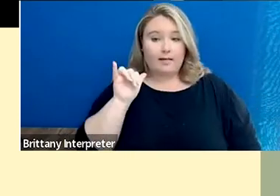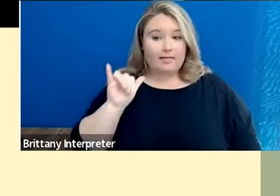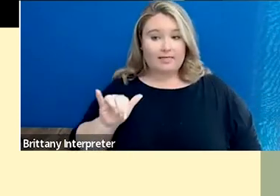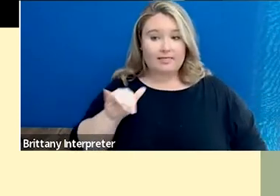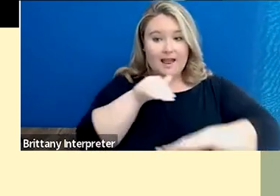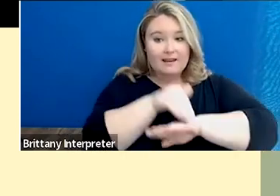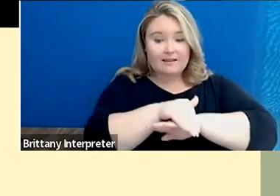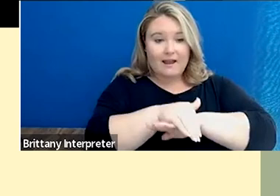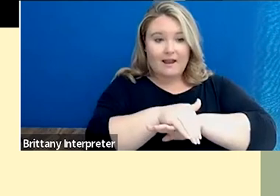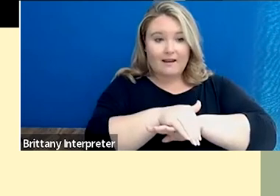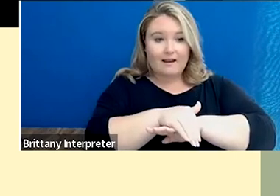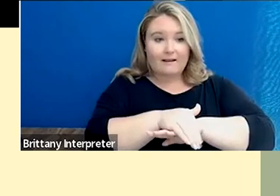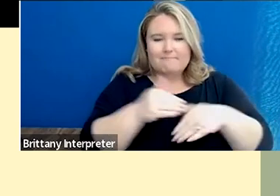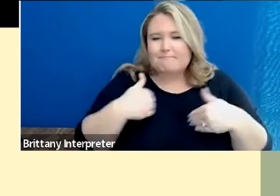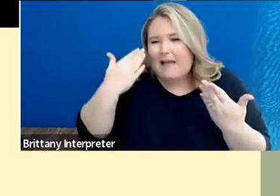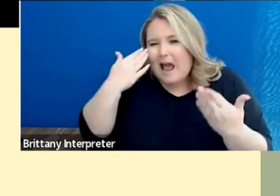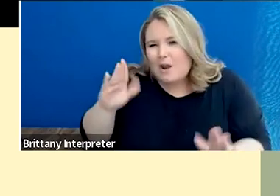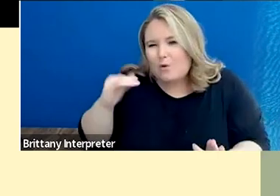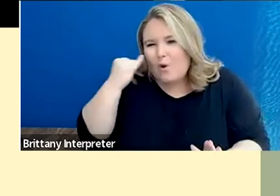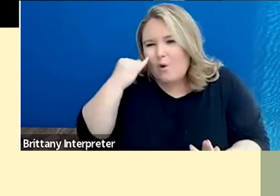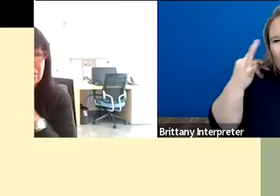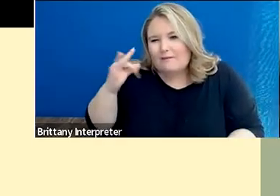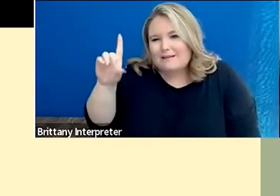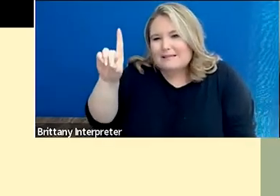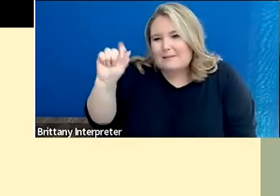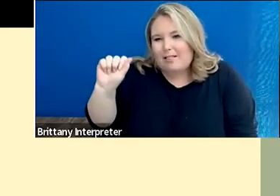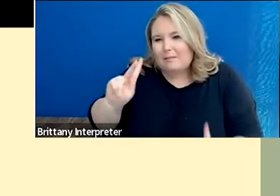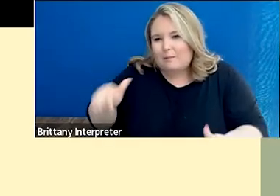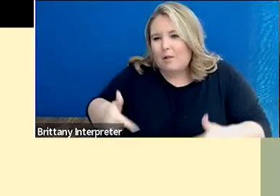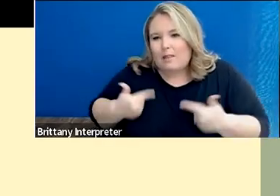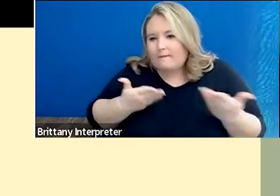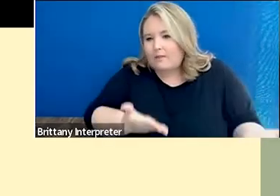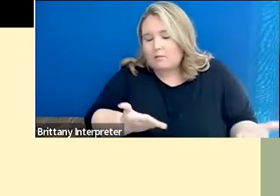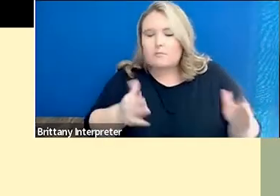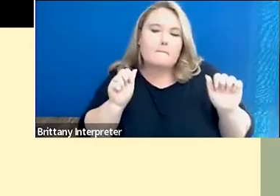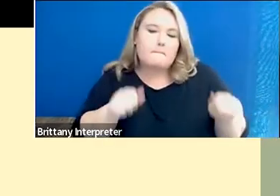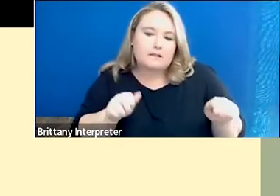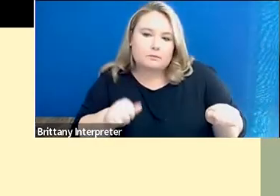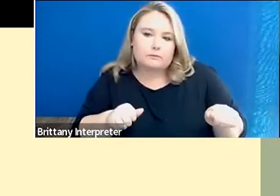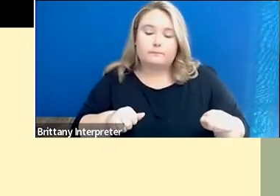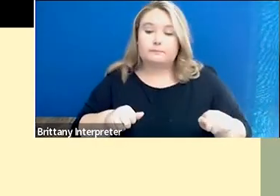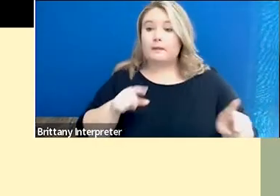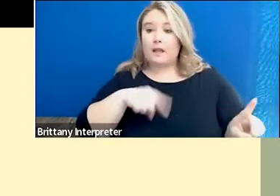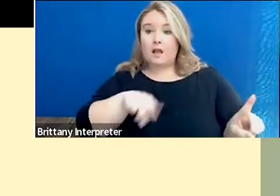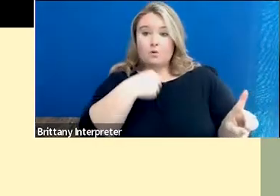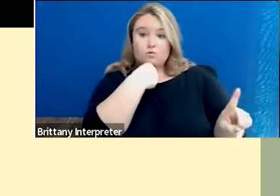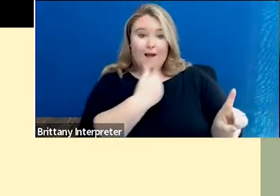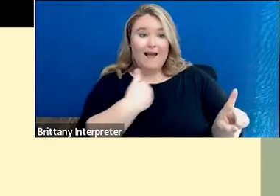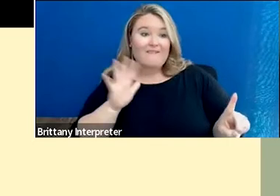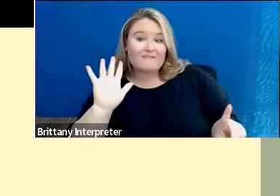with disabilities in there, but potentially there could have been. These people were told they had five minutes to pack their belongings and get out of the building